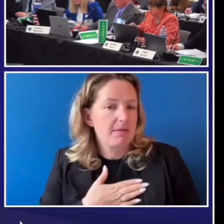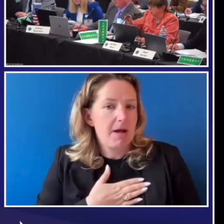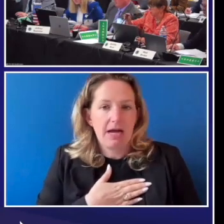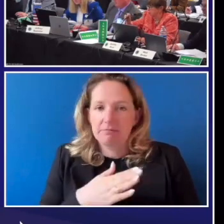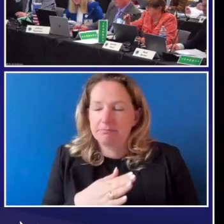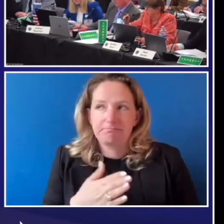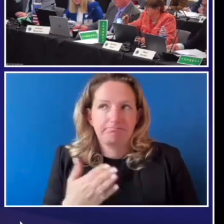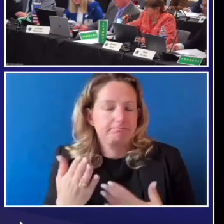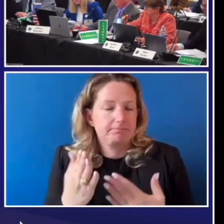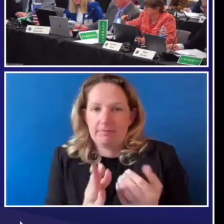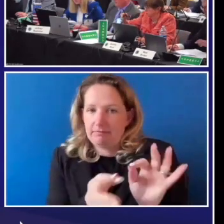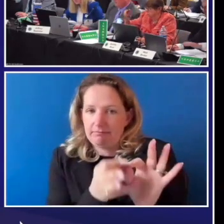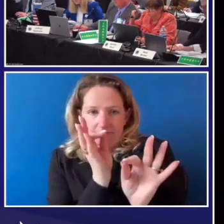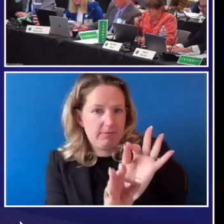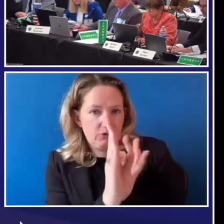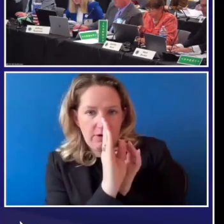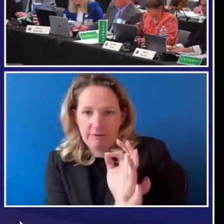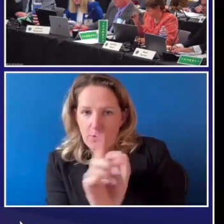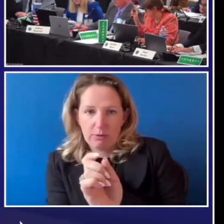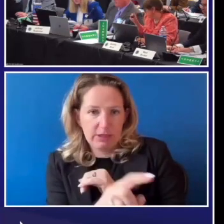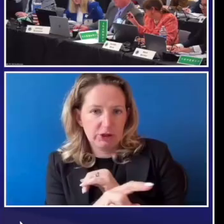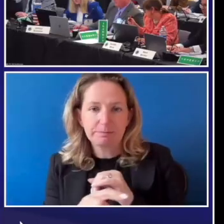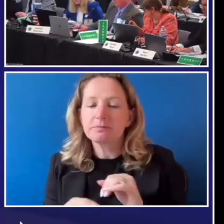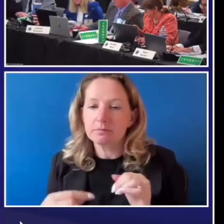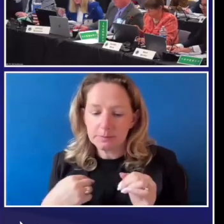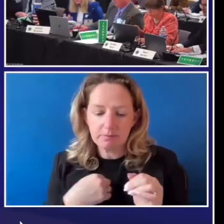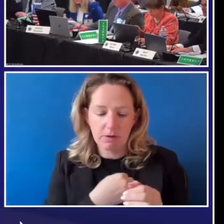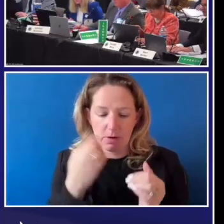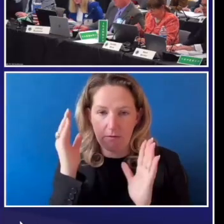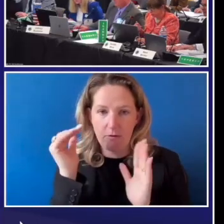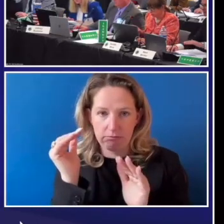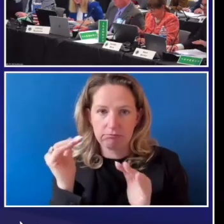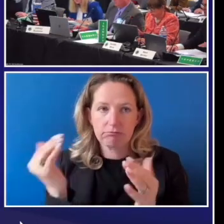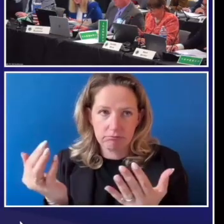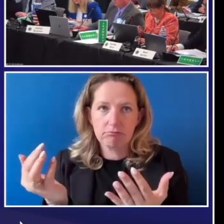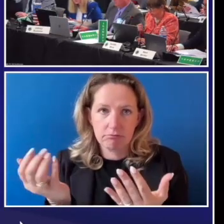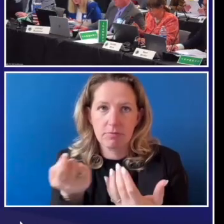I'm hoping that for the same reasons as the other conversation, it's a little bit of the same issue.